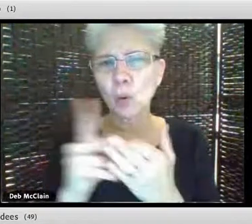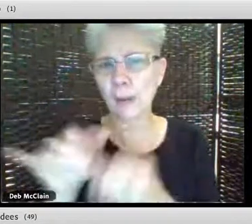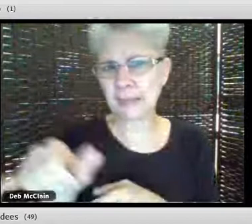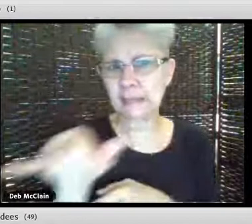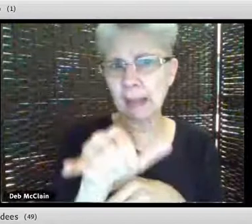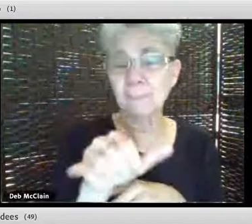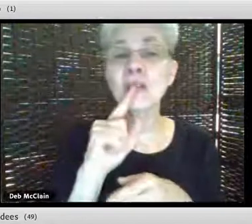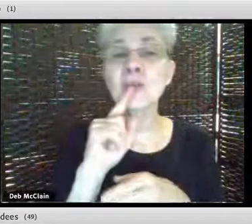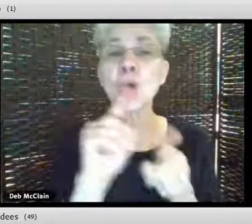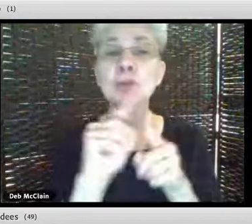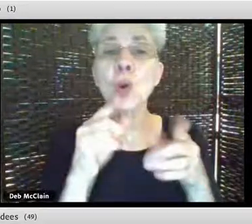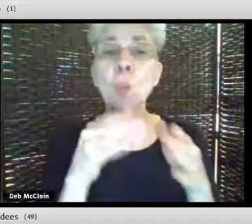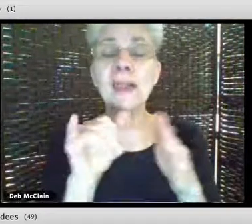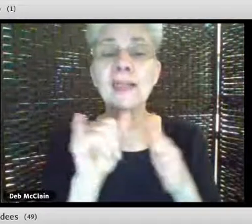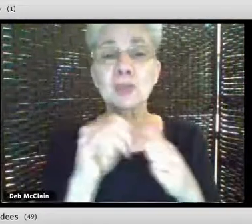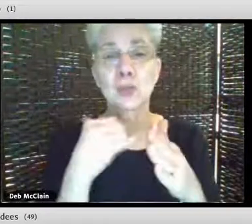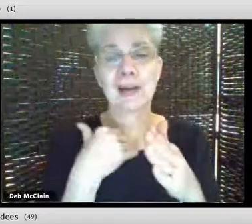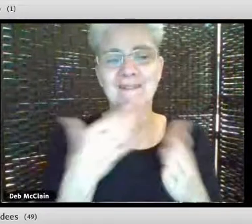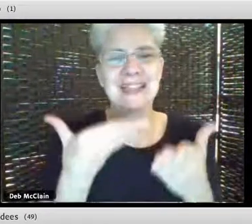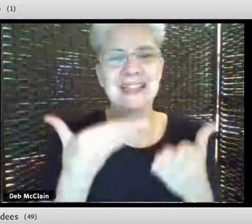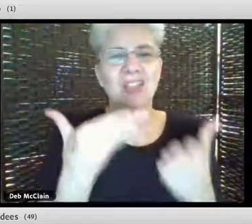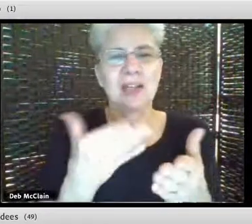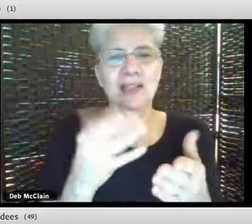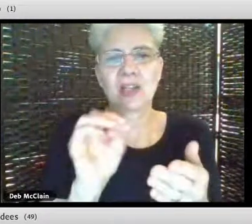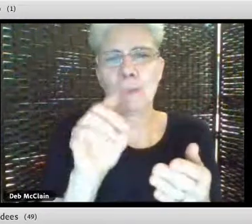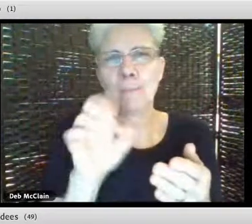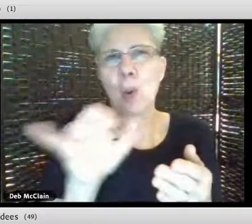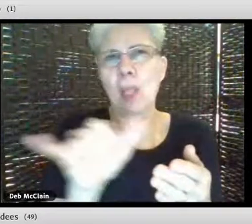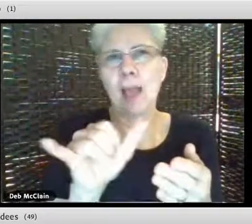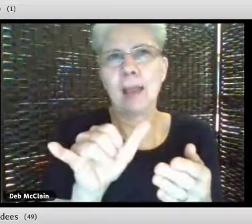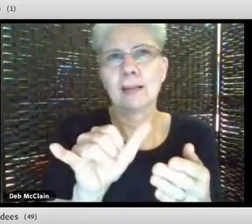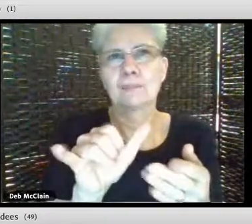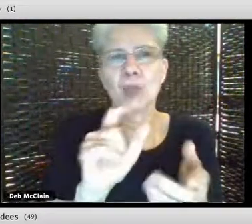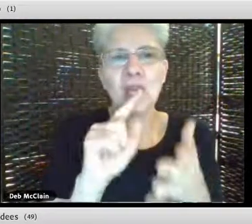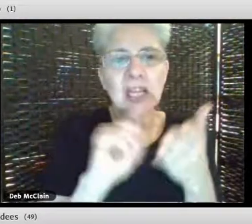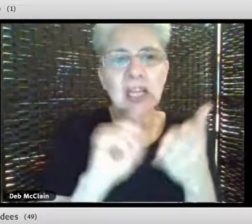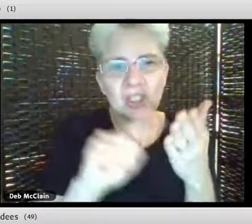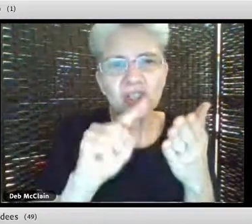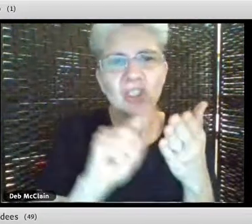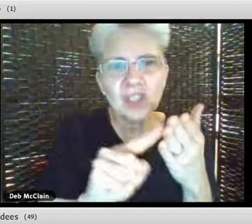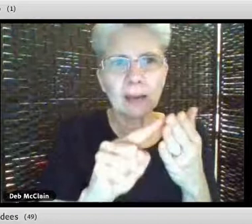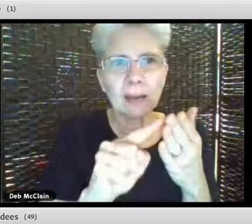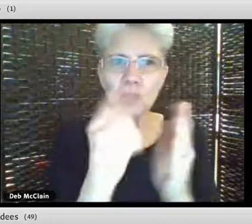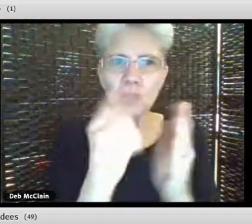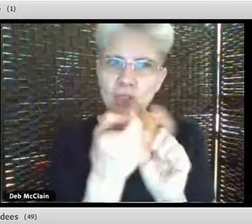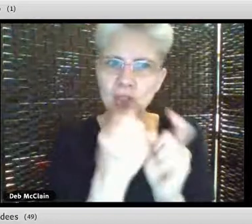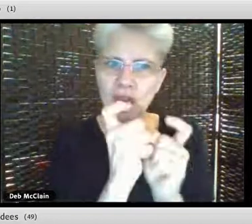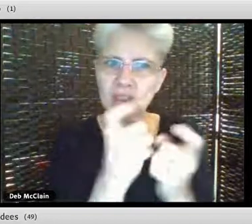there's also a way that you can have a suggestion mode, which is kind of like track changes, but if you say edit,